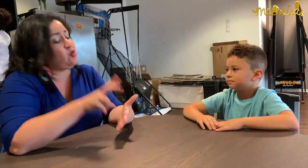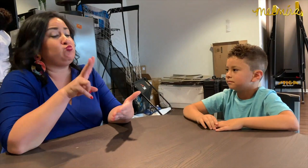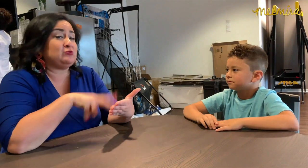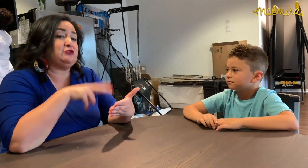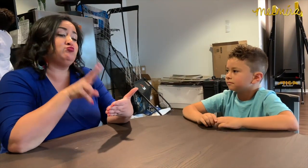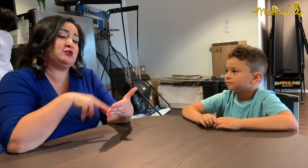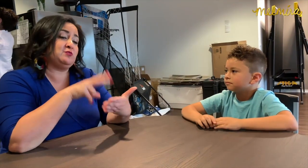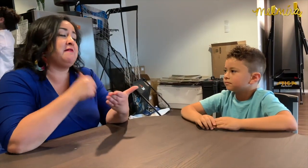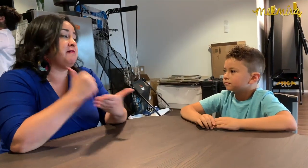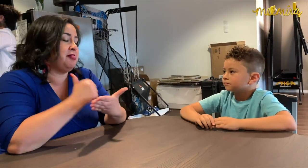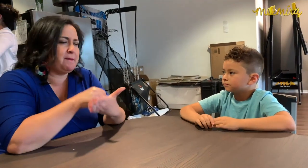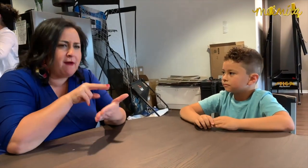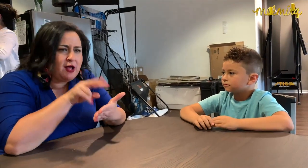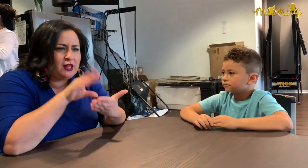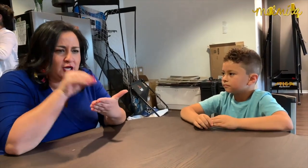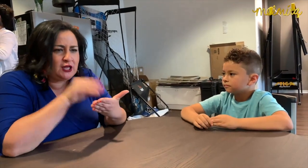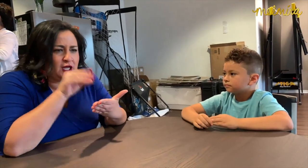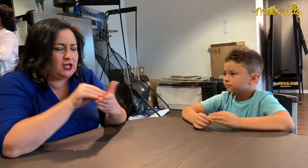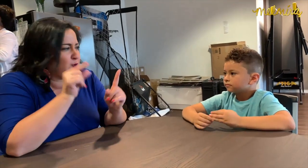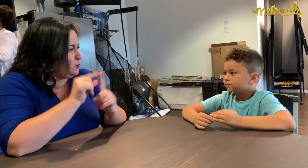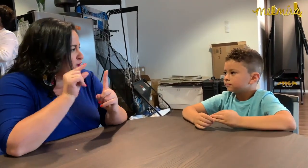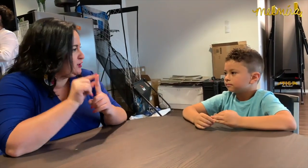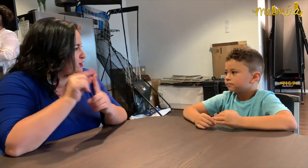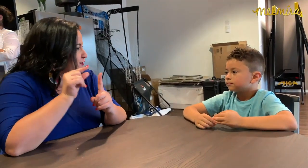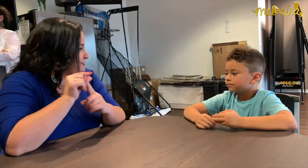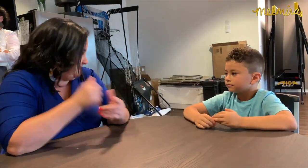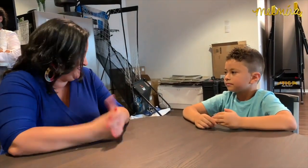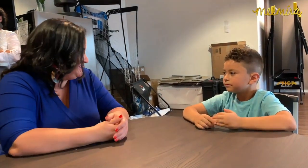Reading the books helped you learning the words.